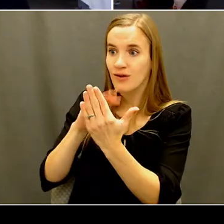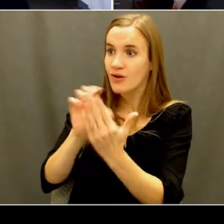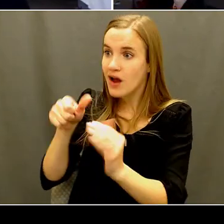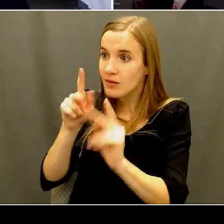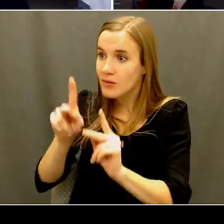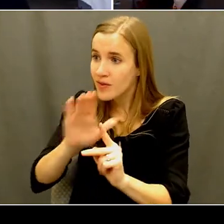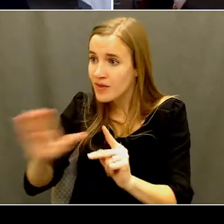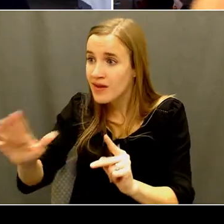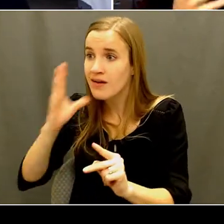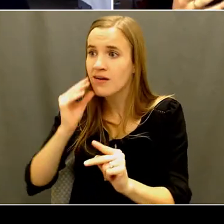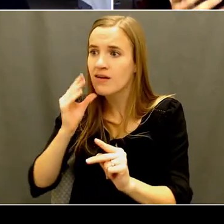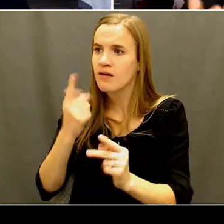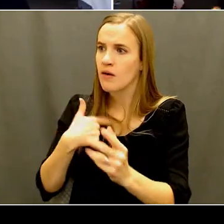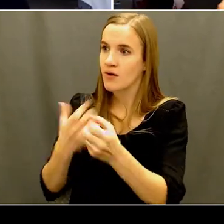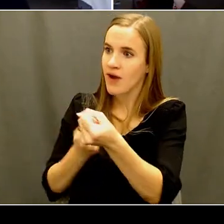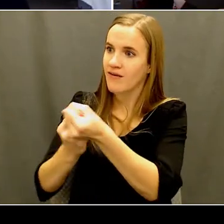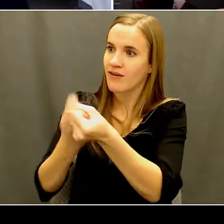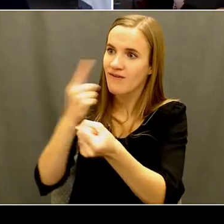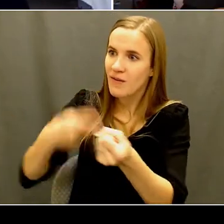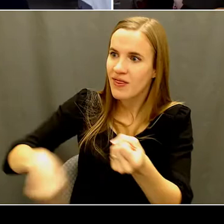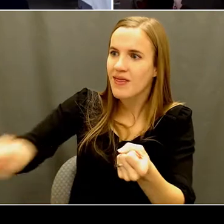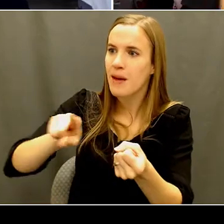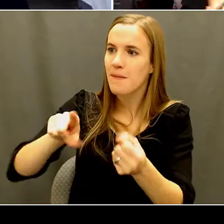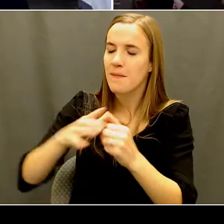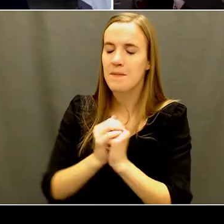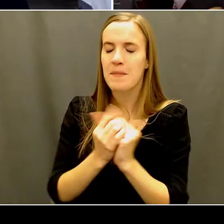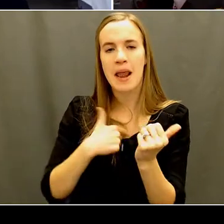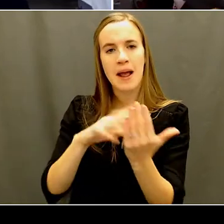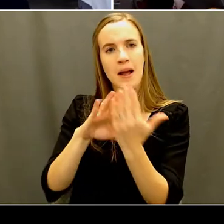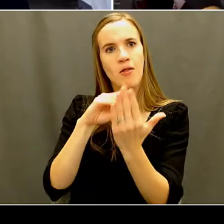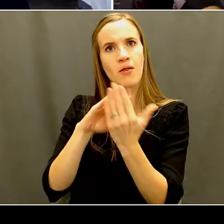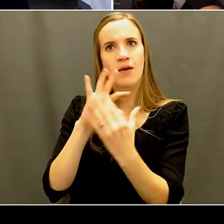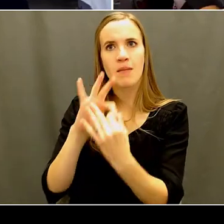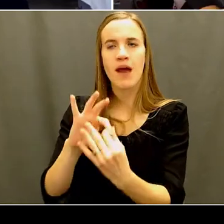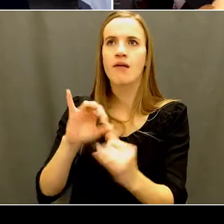for them or I can know about non-visible and non physical disabilities because I,